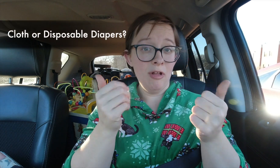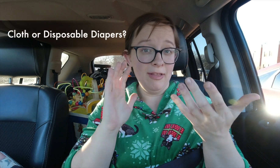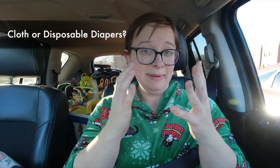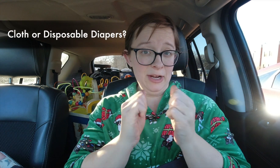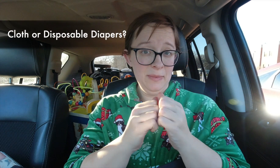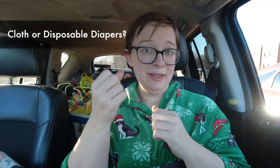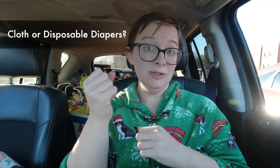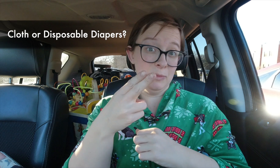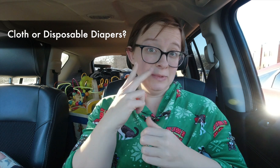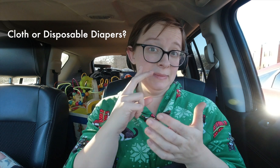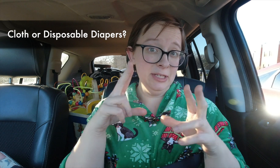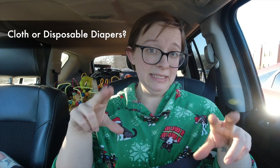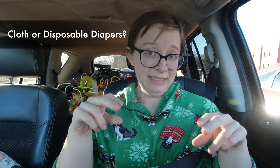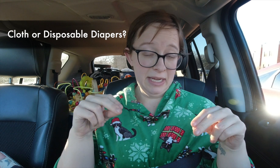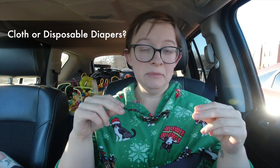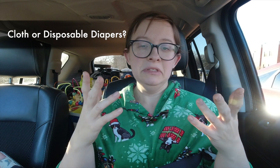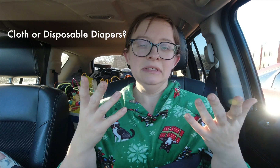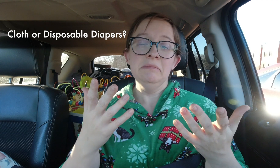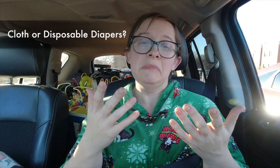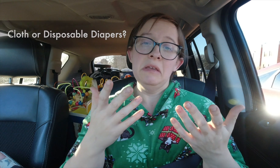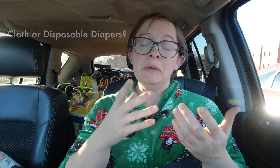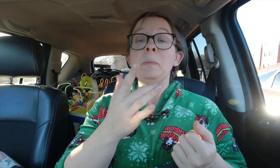Okay, cloth diapering or disposable diapers?